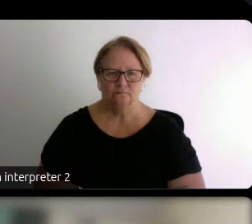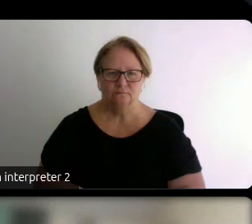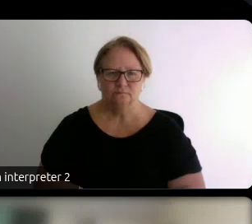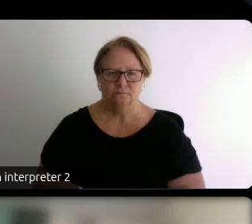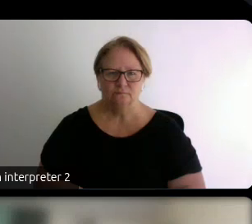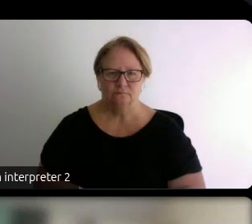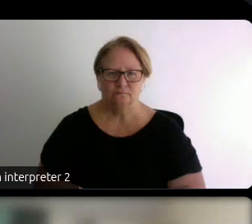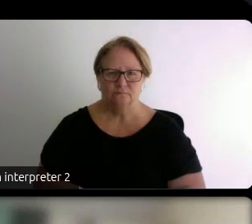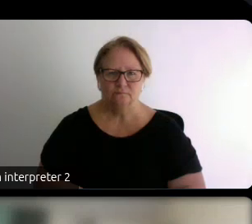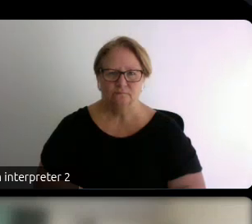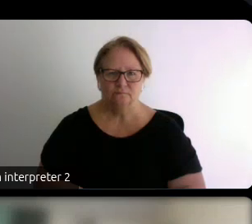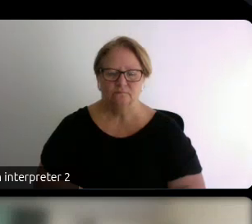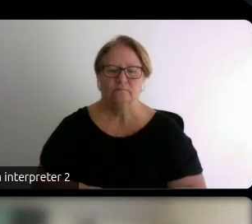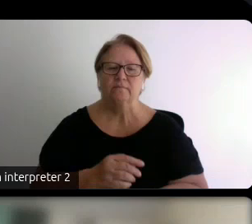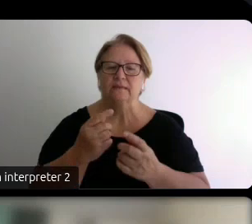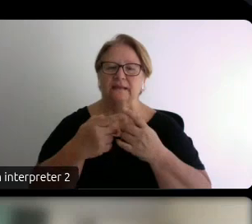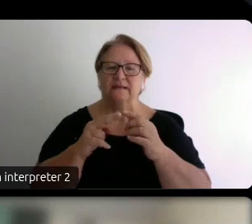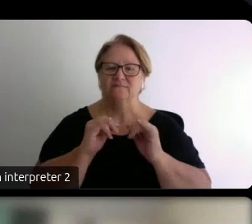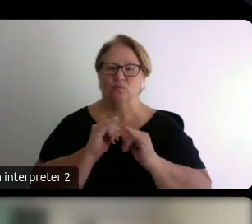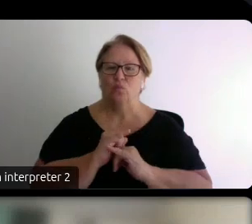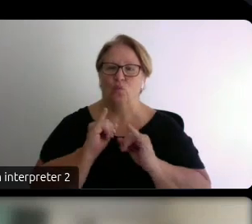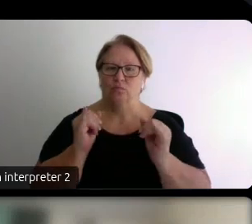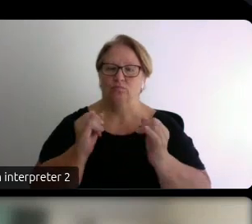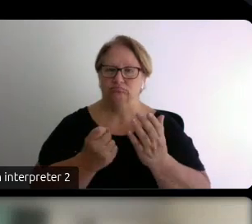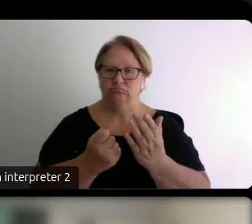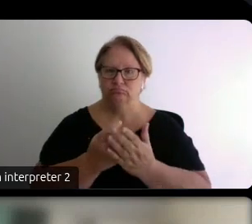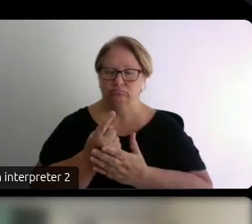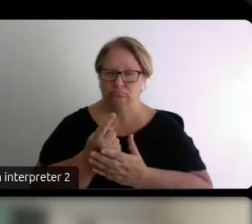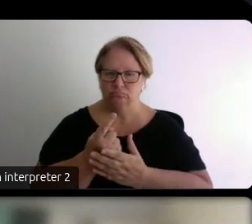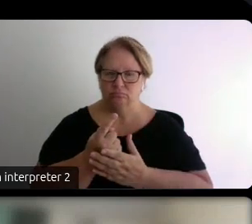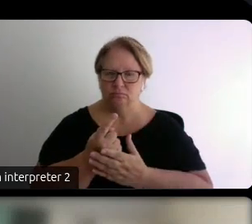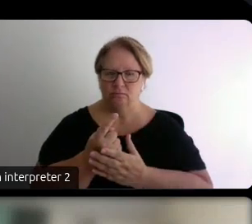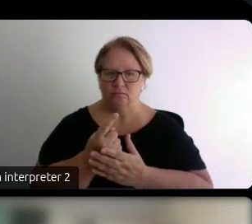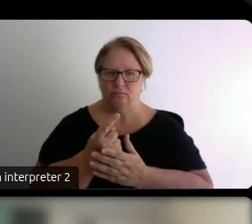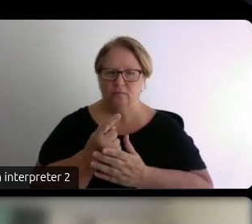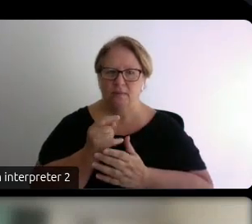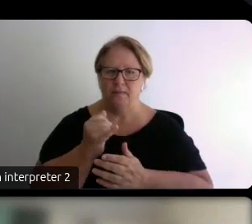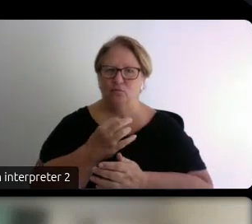urgent circumstances where there is um an imminent risk of disposal of the property.